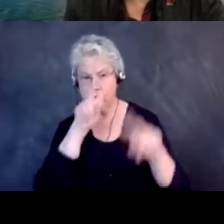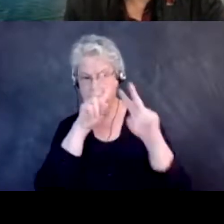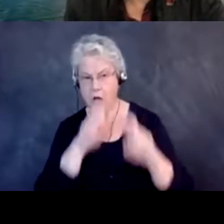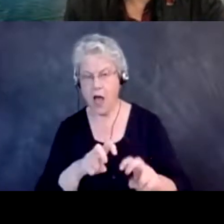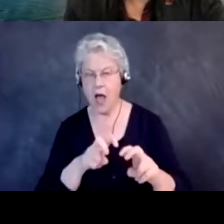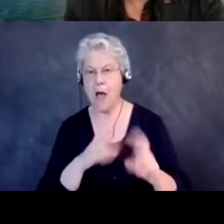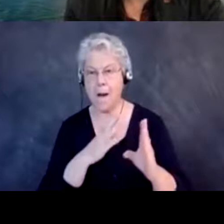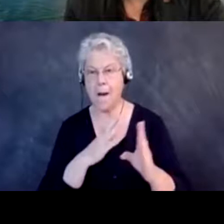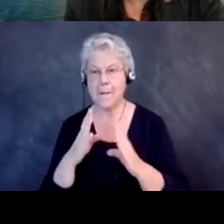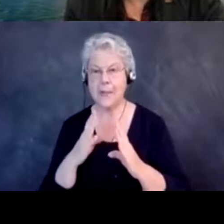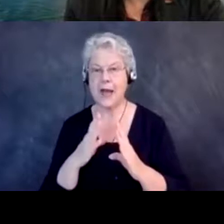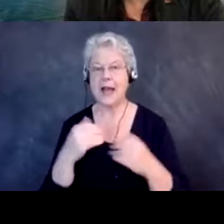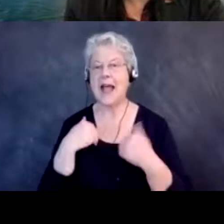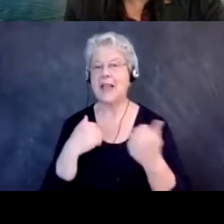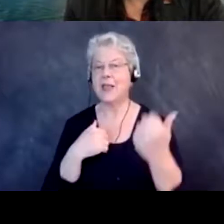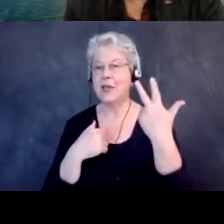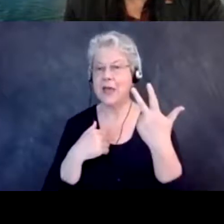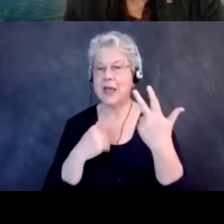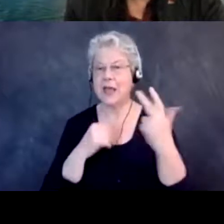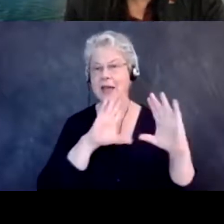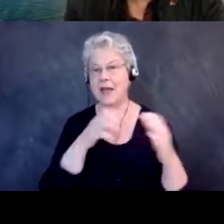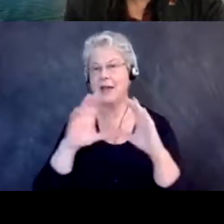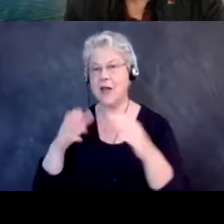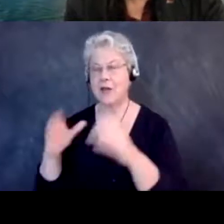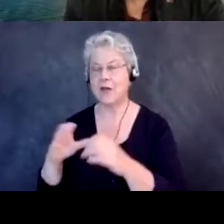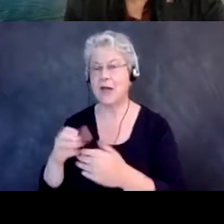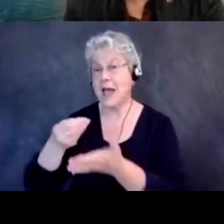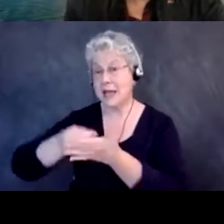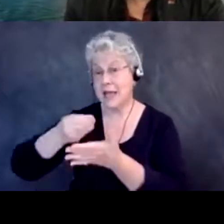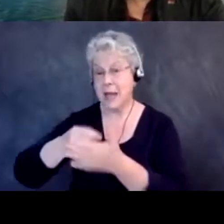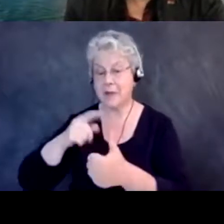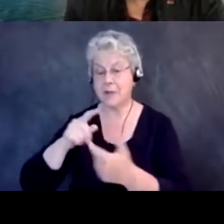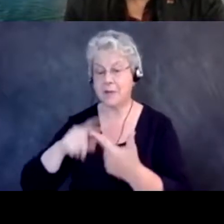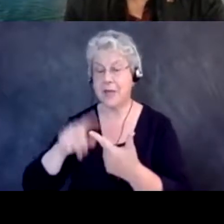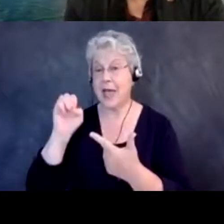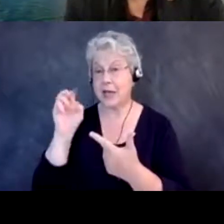it had three categories, it had capital, education - oh,